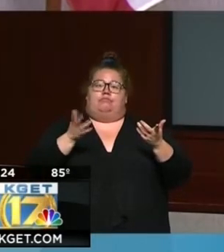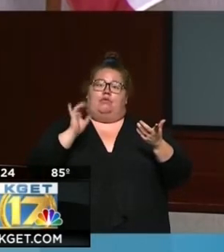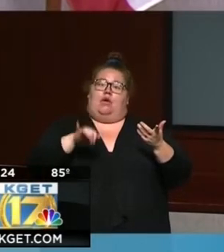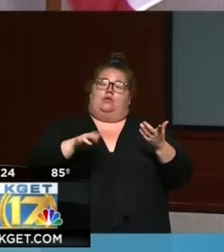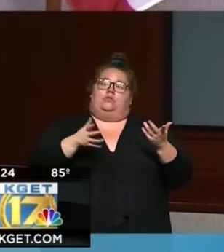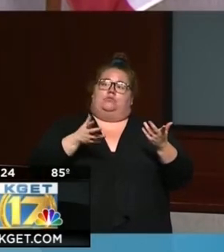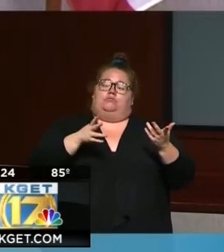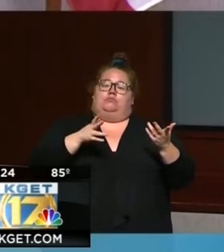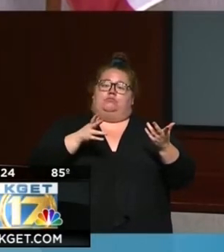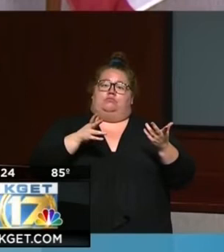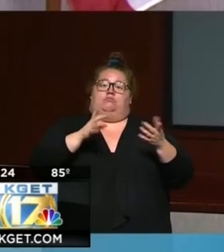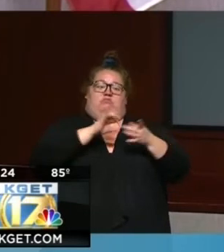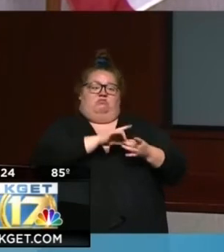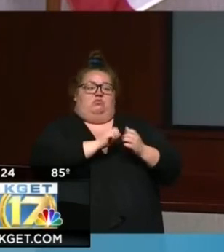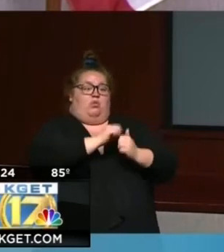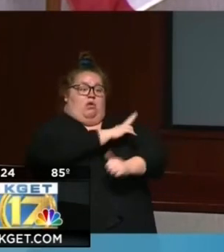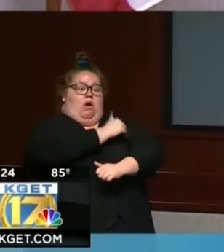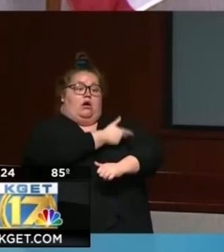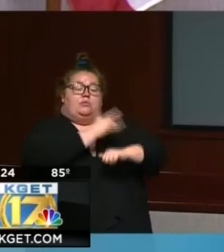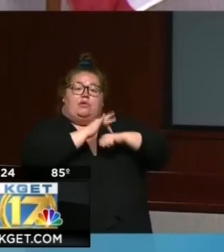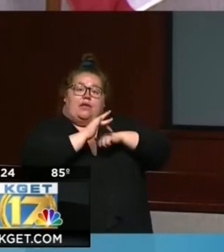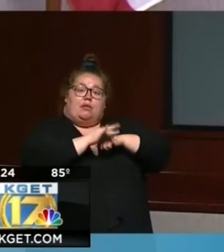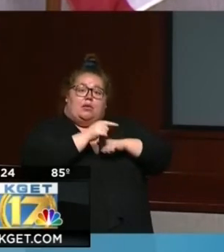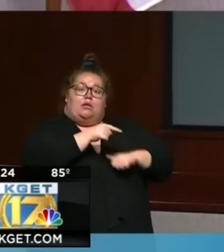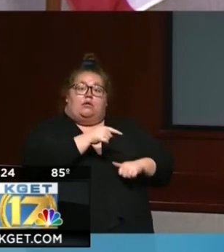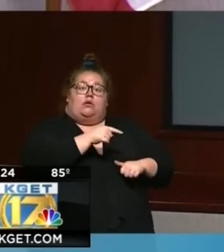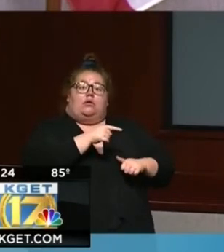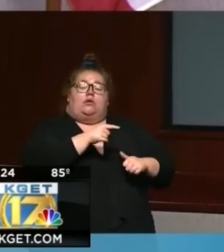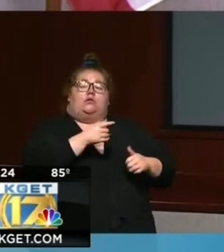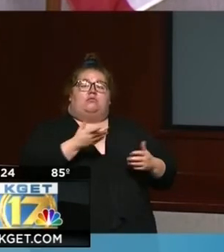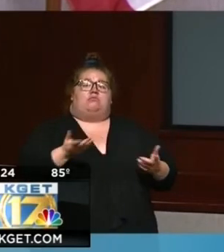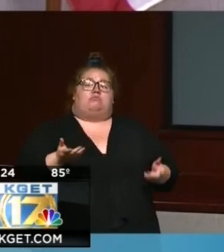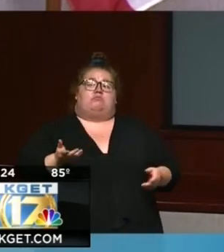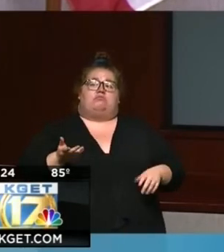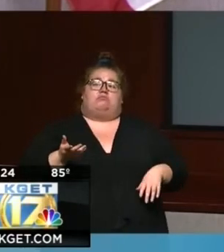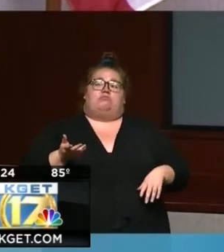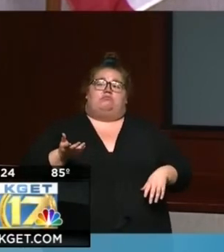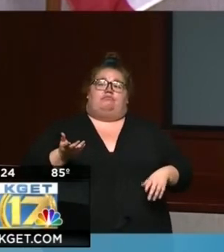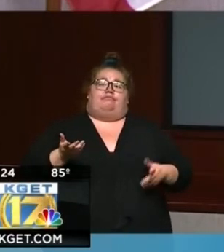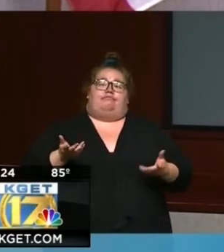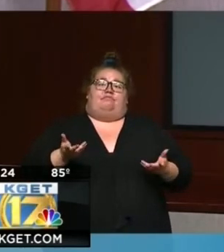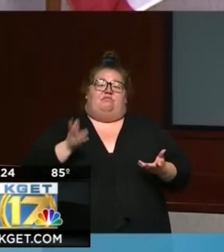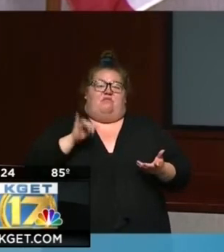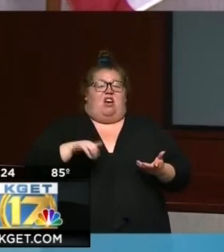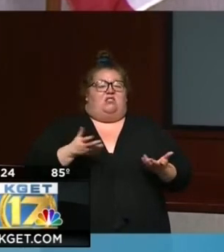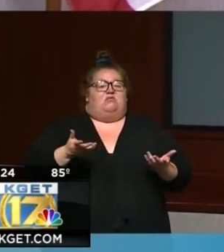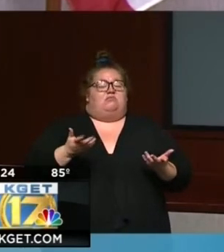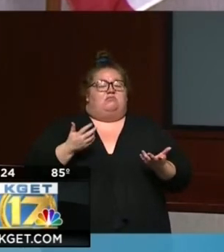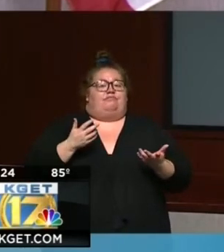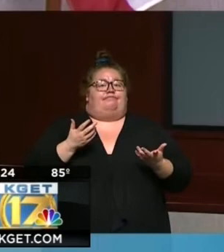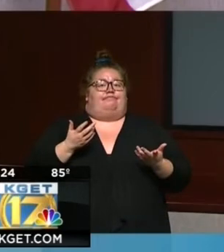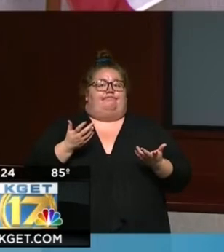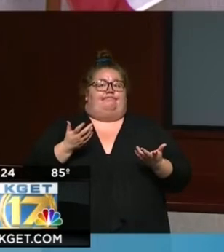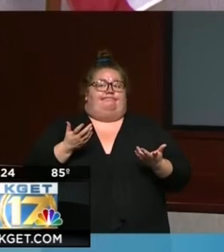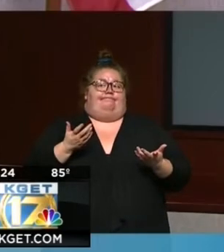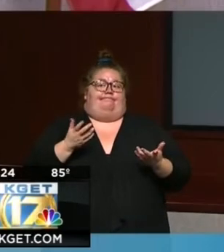VIES. I THINK IT WILL HAVE A LOT TO DO WITH OUR HOSPITAL AVAILABILITY AT THE END OF THE